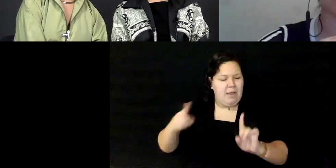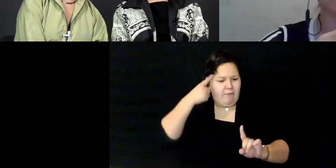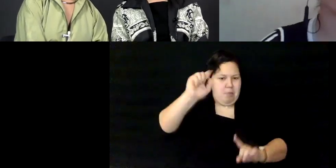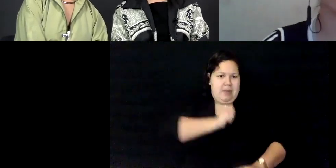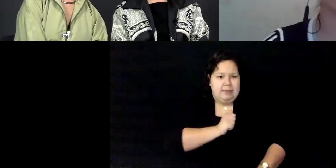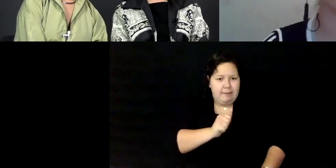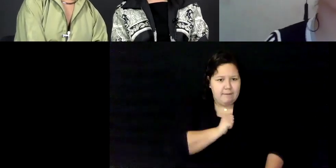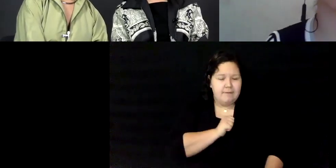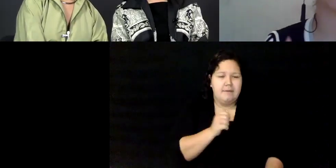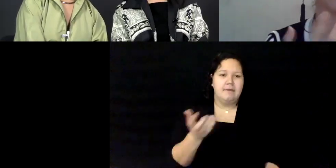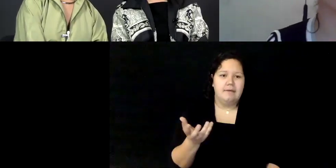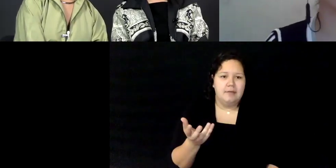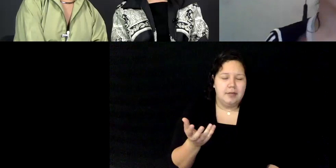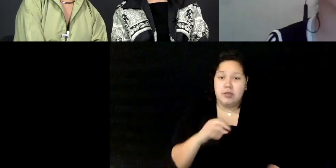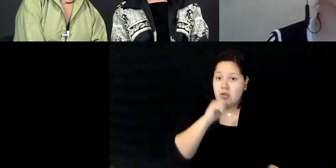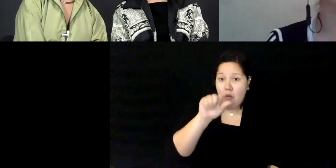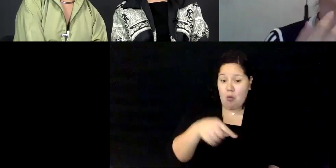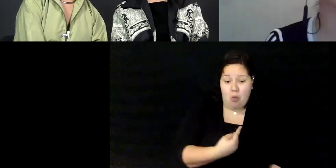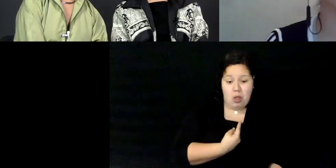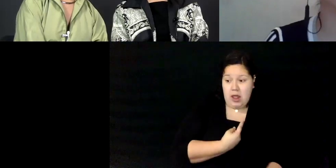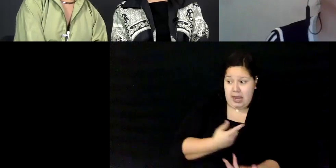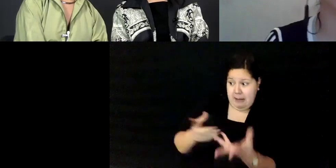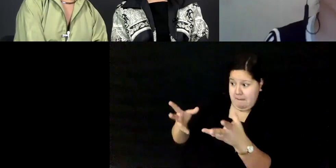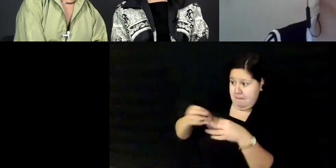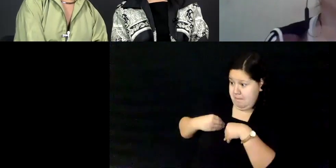and that it's not only that they are able to take ownership of the culture itself, but that they can